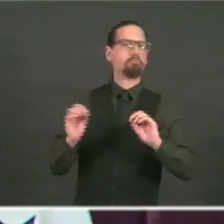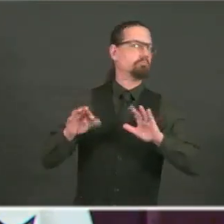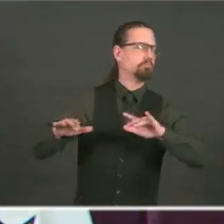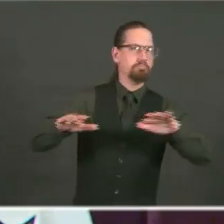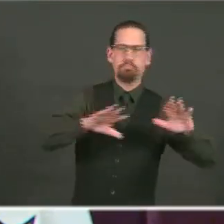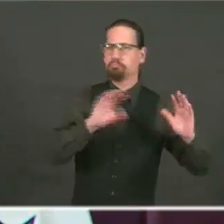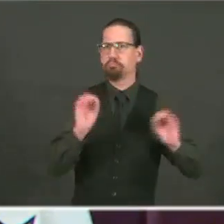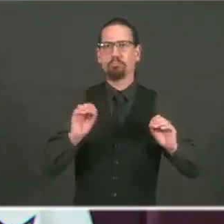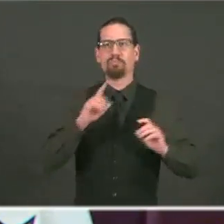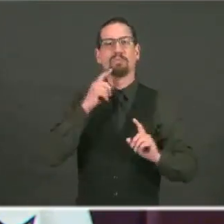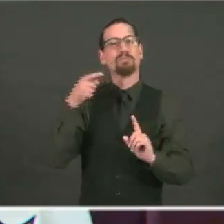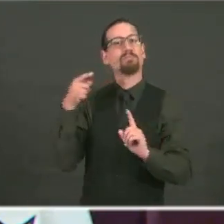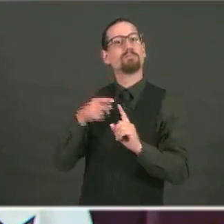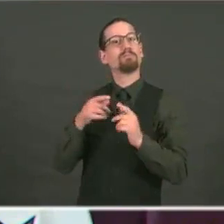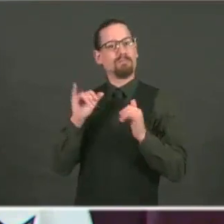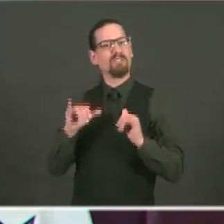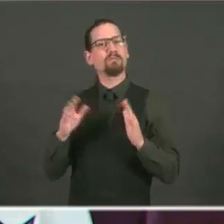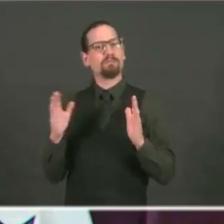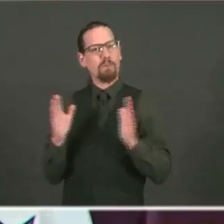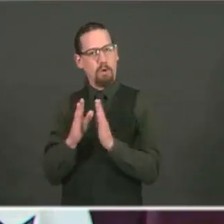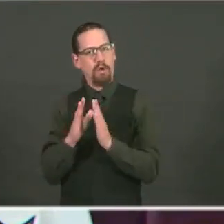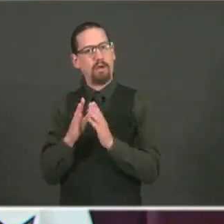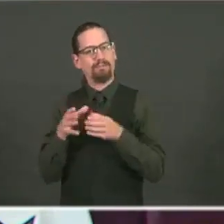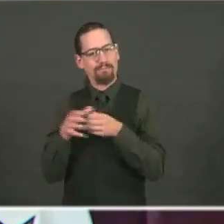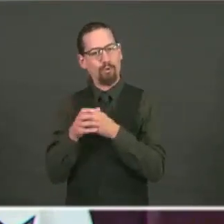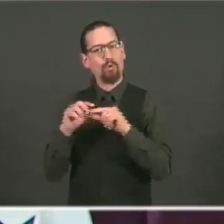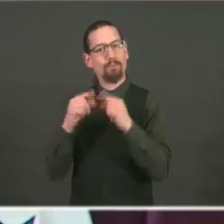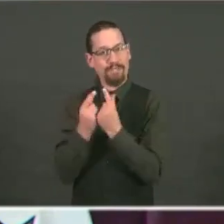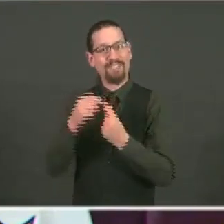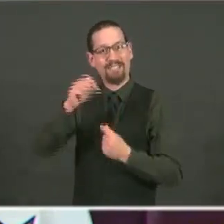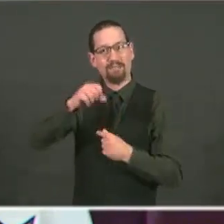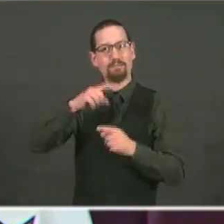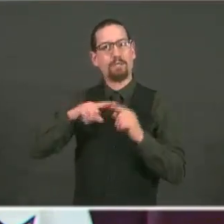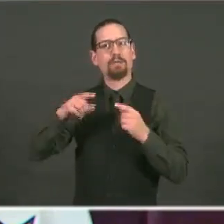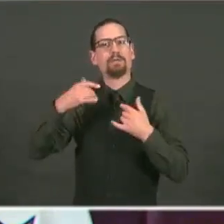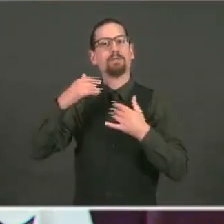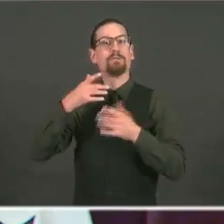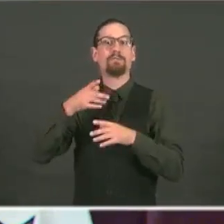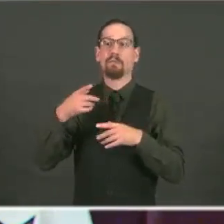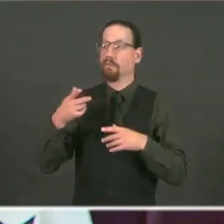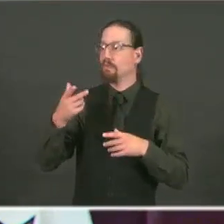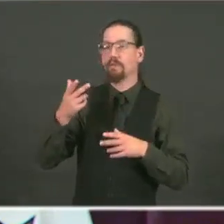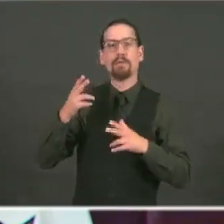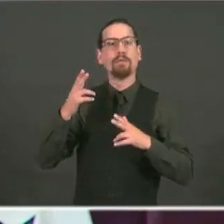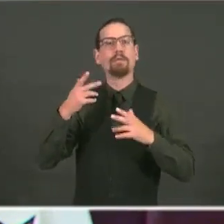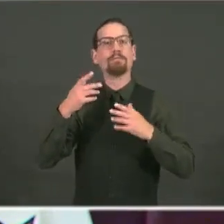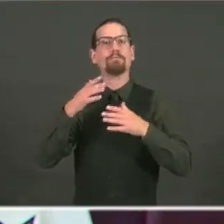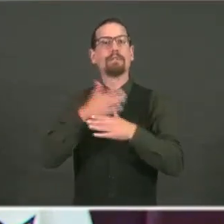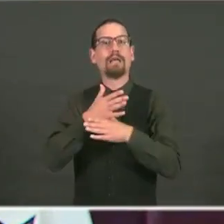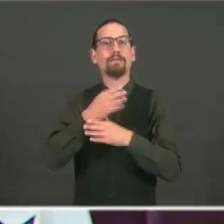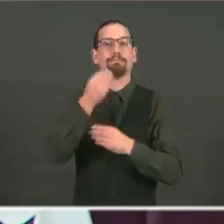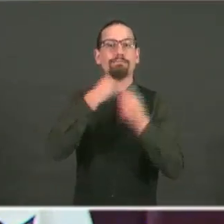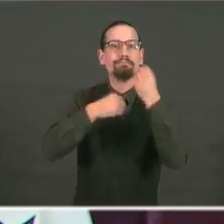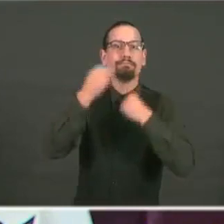TO A SINGLE PARTY, BUT RATHER SMALLER INTERACTIONS IN WHICH PEOPLE REPORT THEY WERE NOT MAINTAINING SOCIAL DISTANCING,